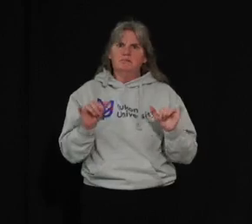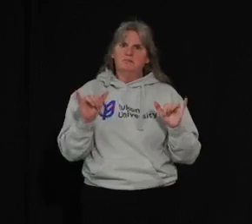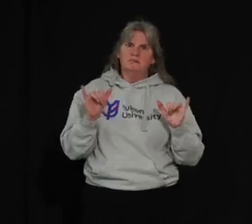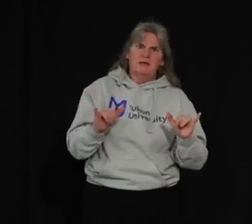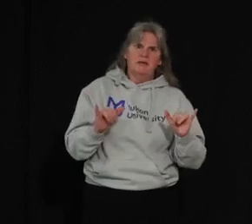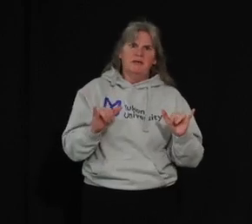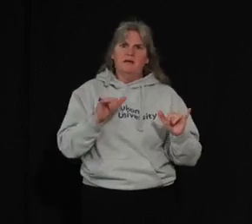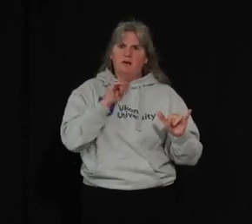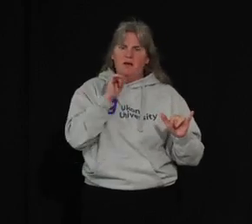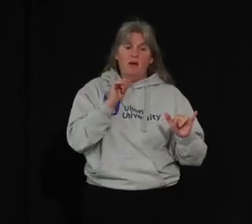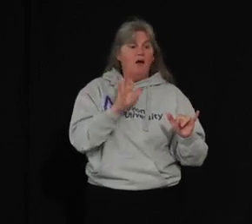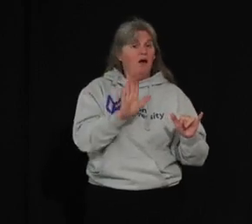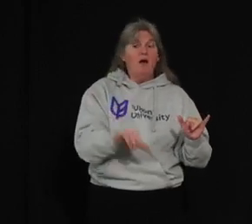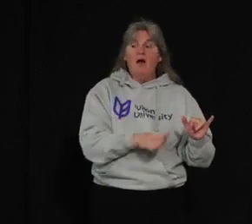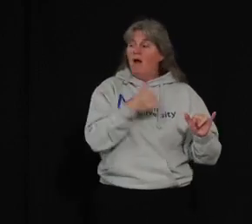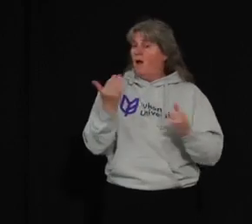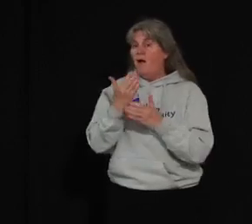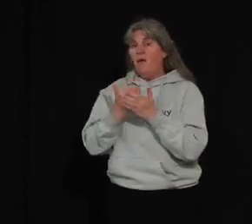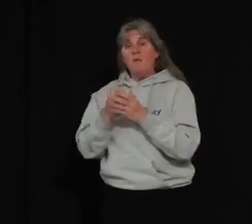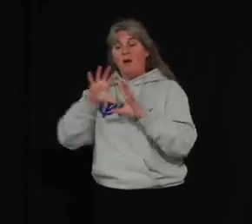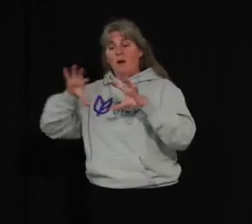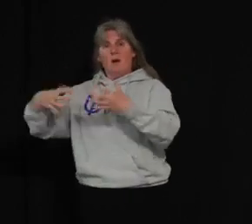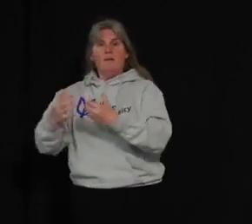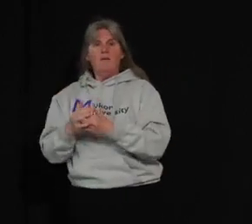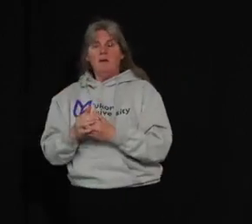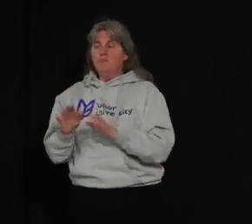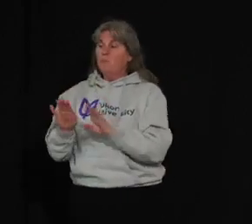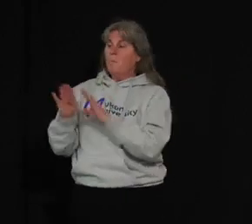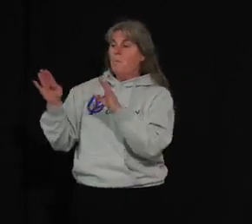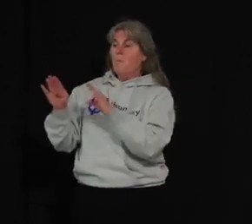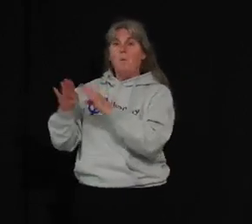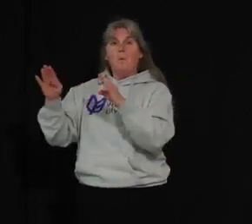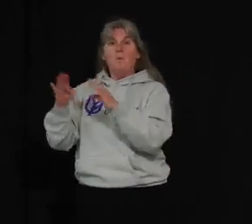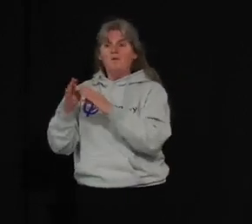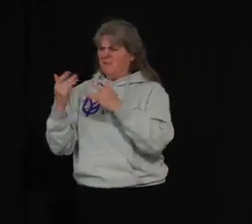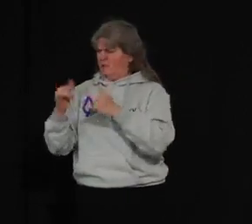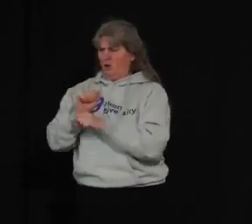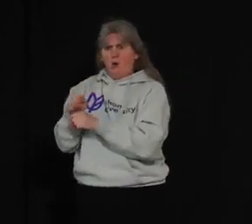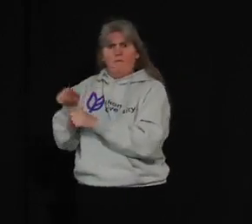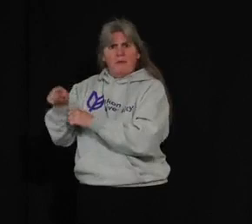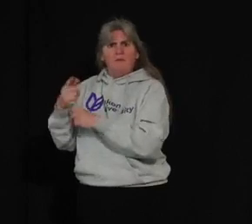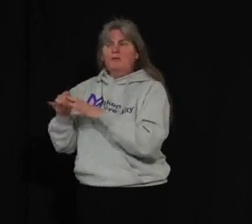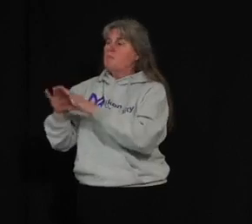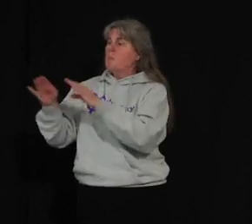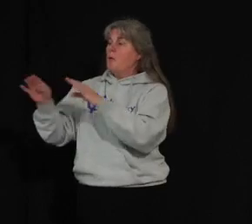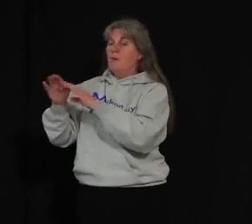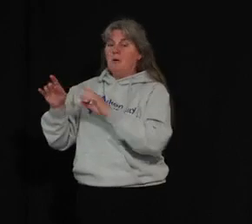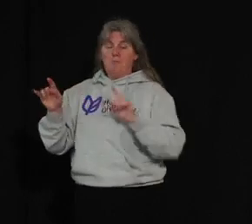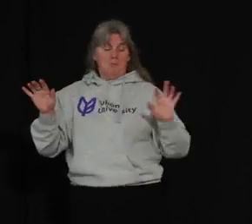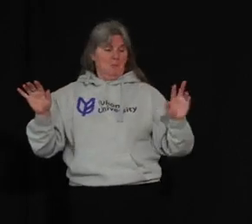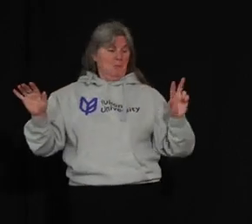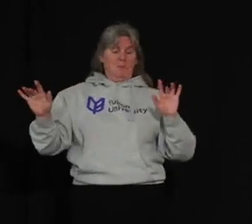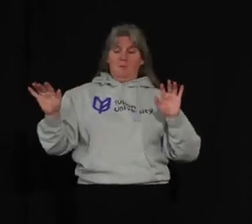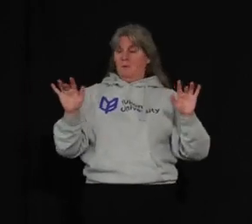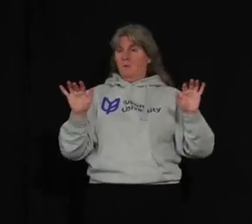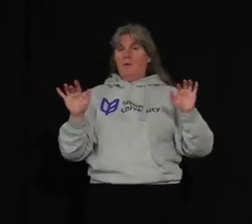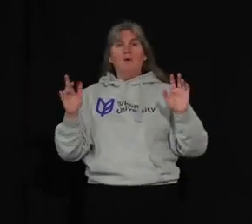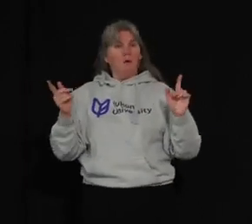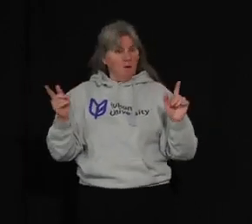other countries, states, or regions are opening in the face of ongoing COVID circulation. Lowly, we are learning about the